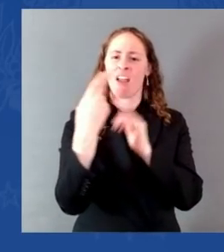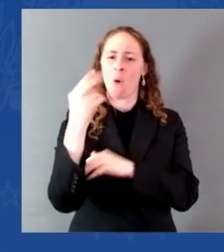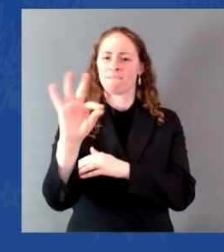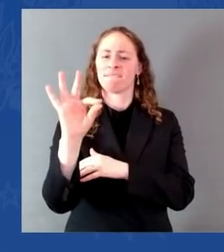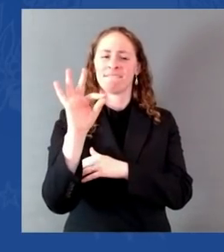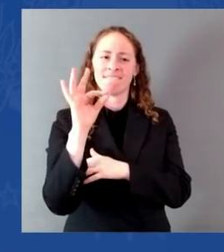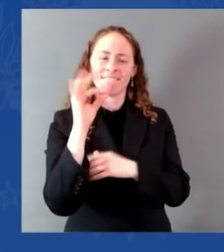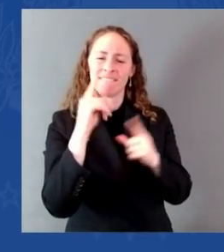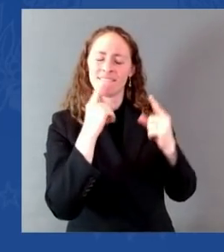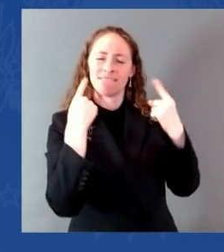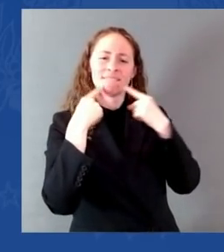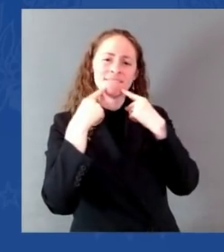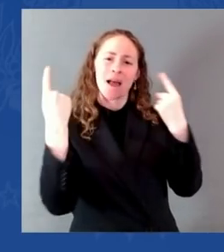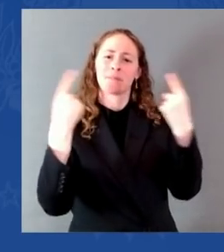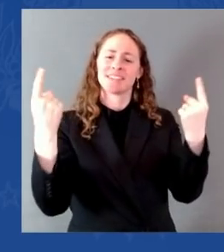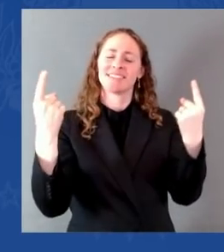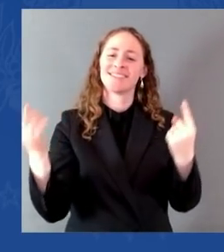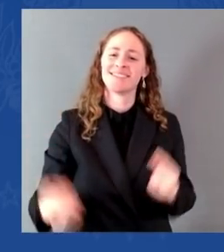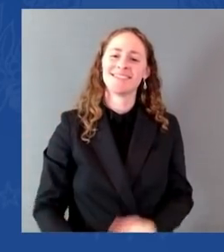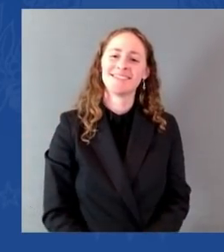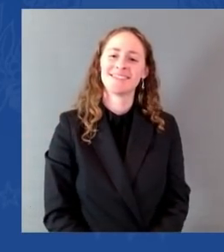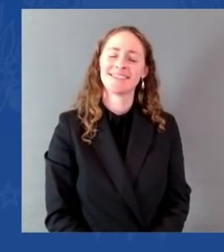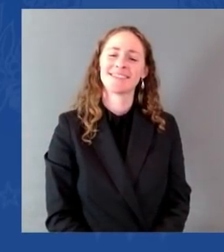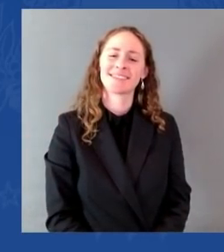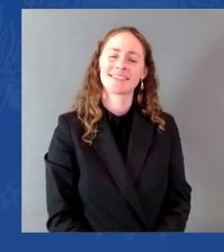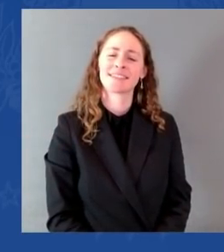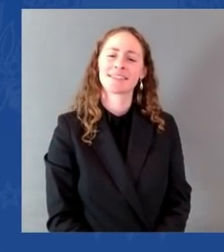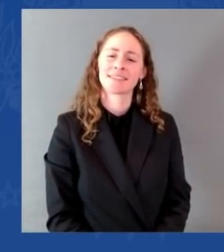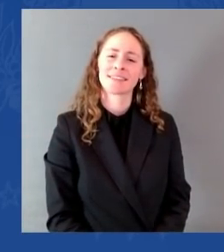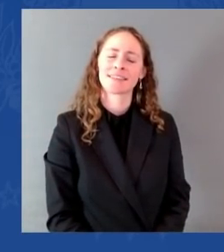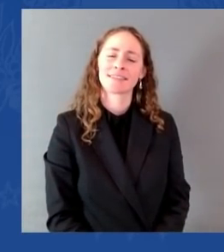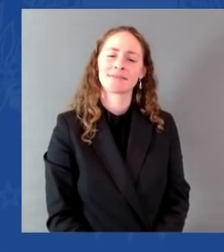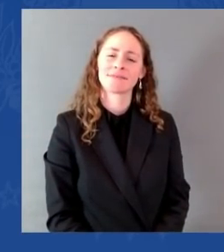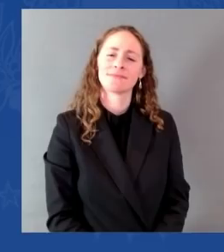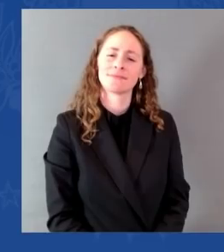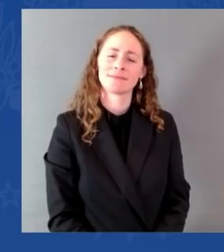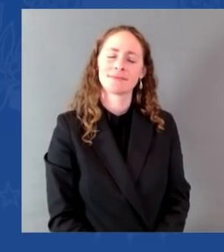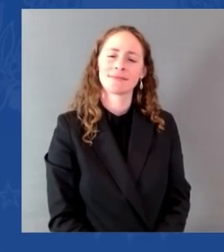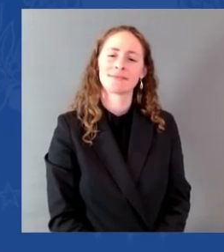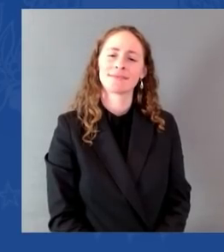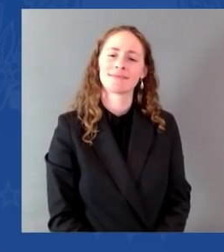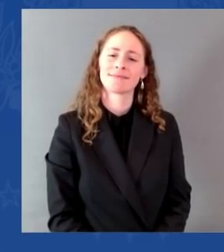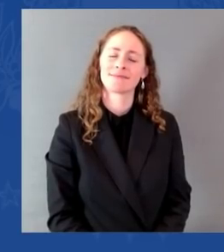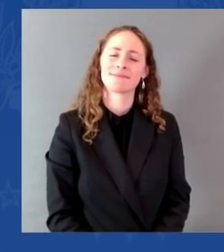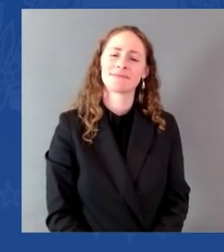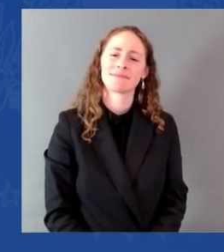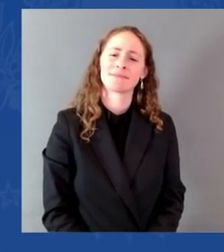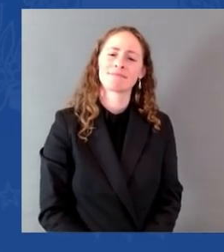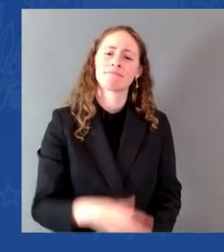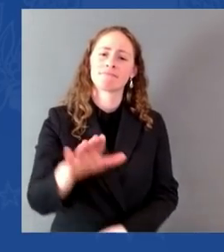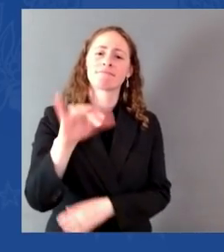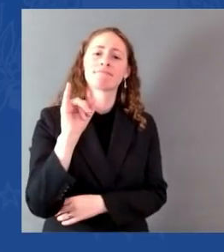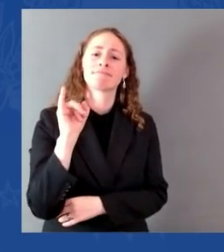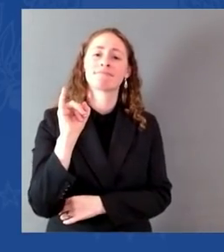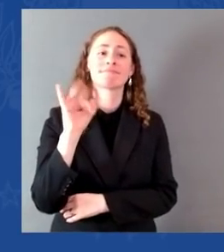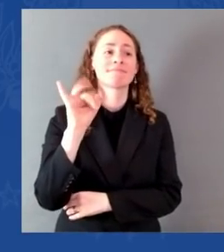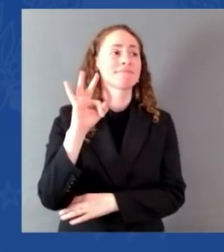Now, if the sun shined a little brighter on Kansas City this week, it's because Bob and Buck are up there sharing a laugh with one another.